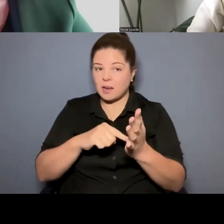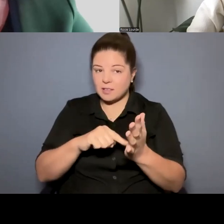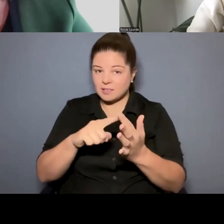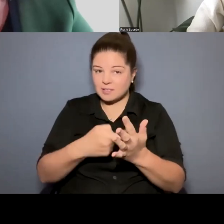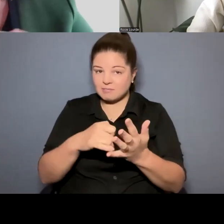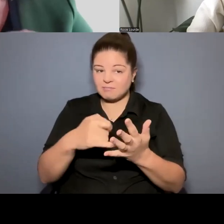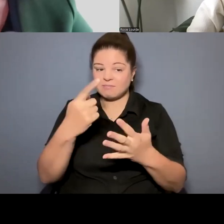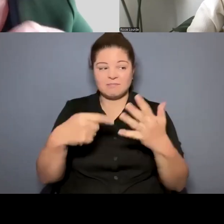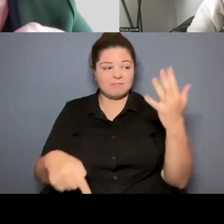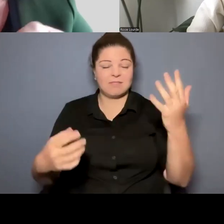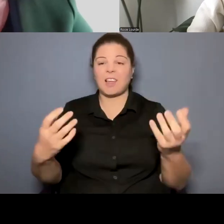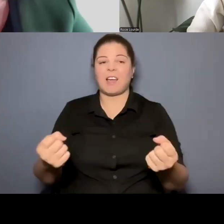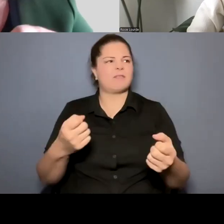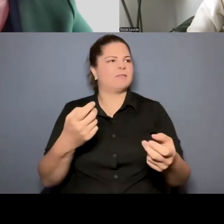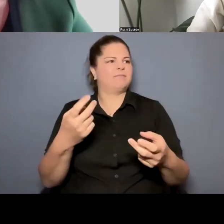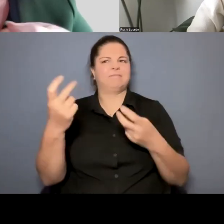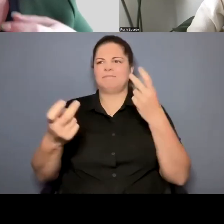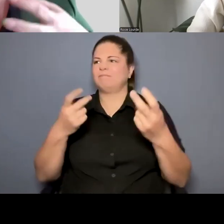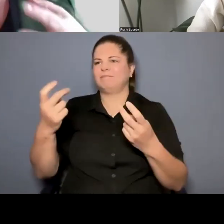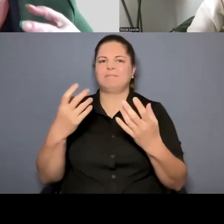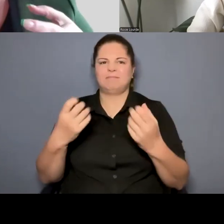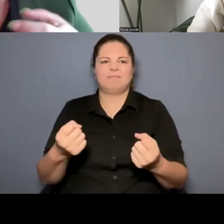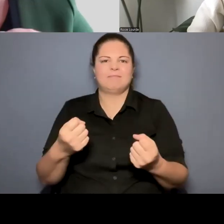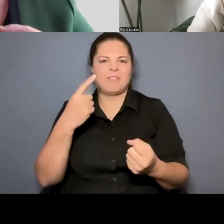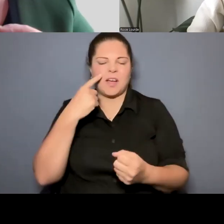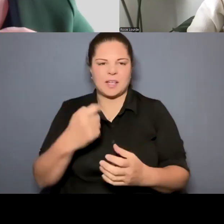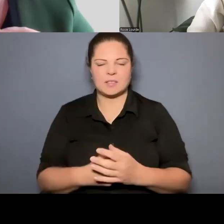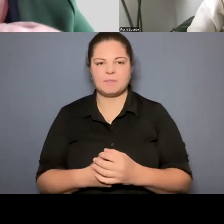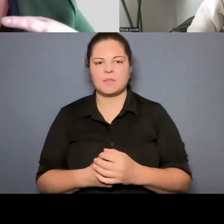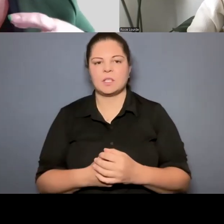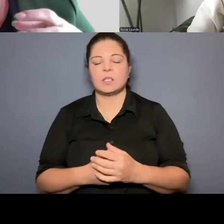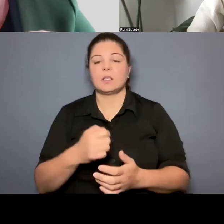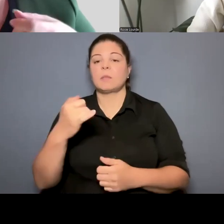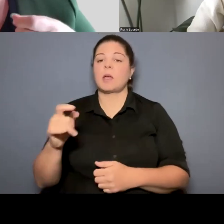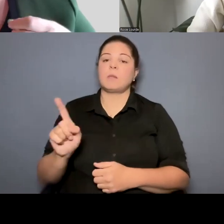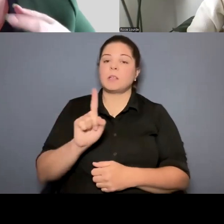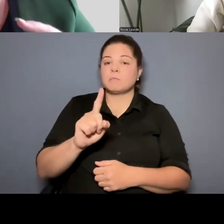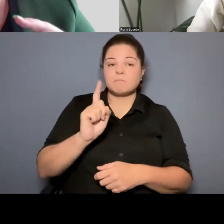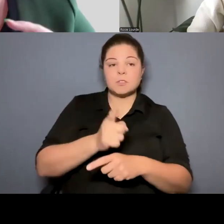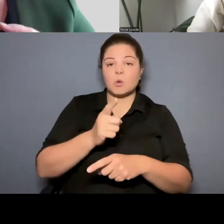industry, and find some resources. So that might be, the chat might be, ok we are starting this